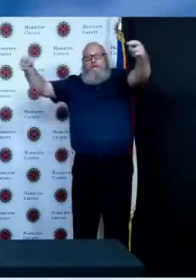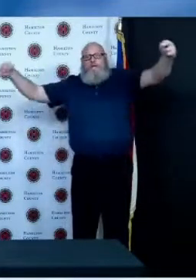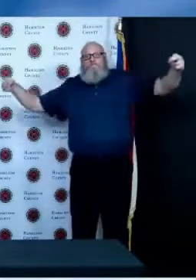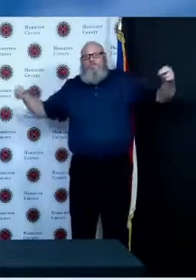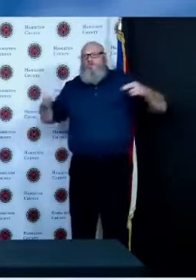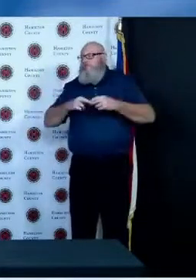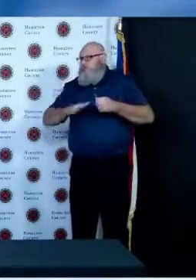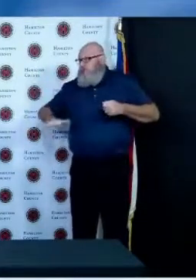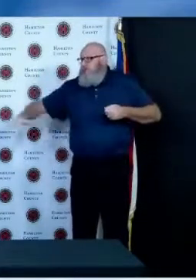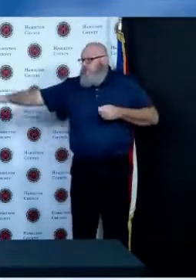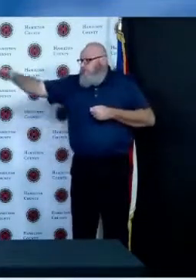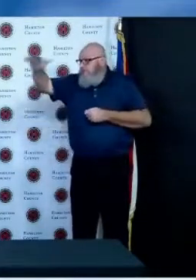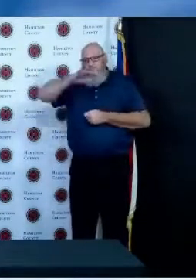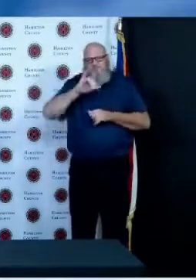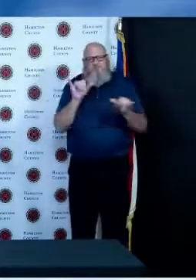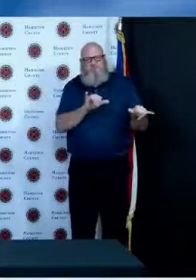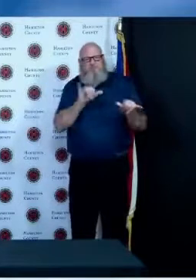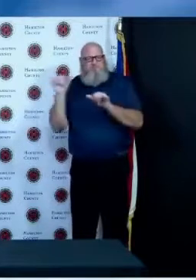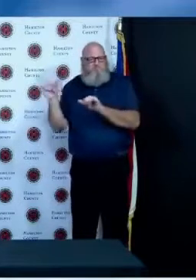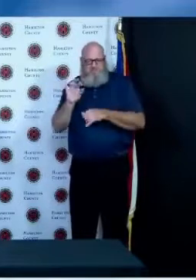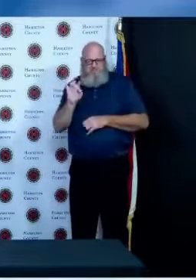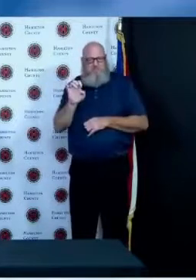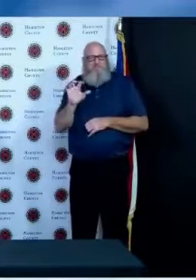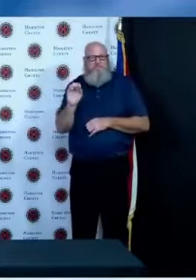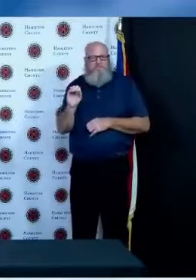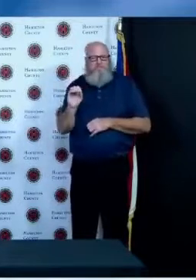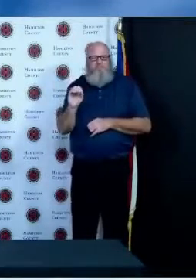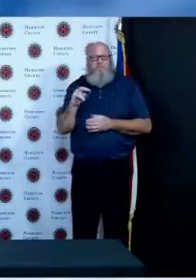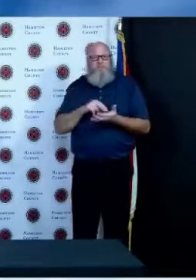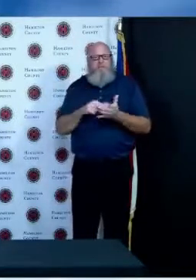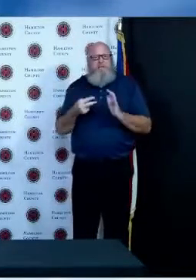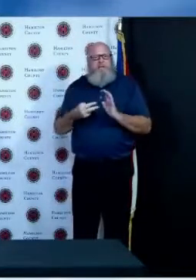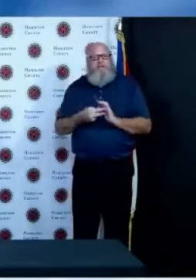Hamilton County and the counties surrounding us so our hospital systems continue to have